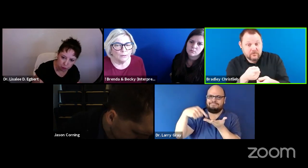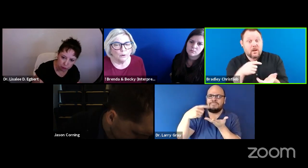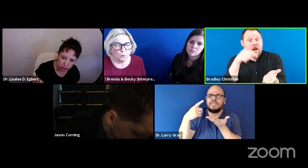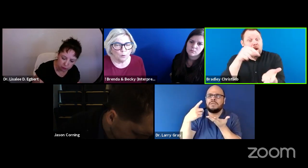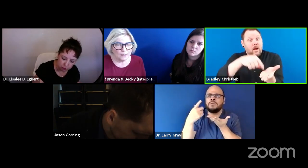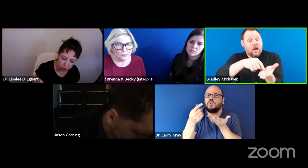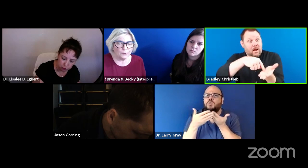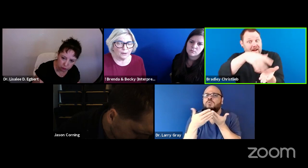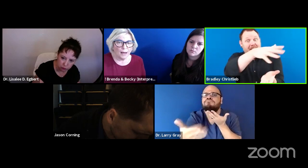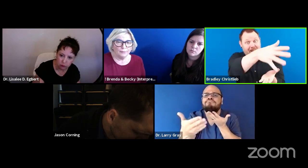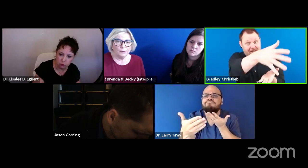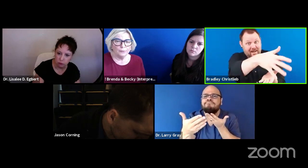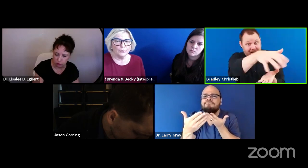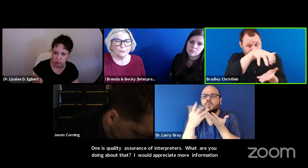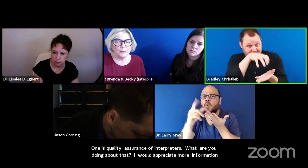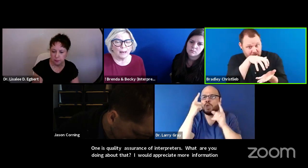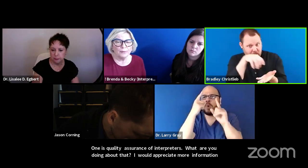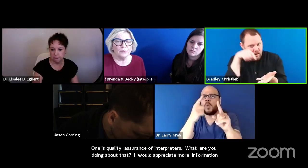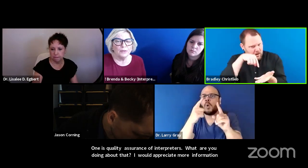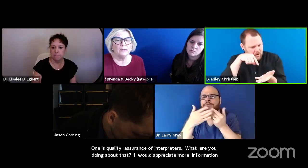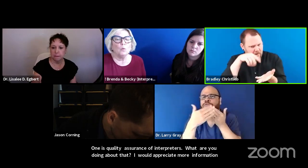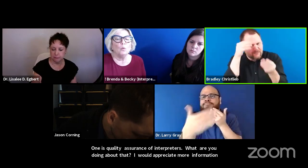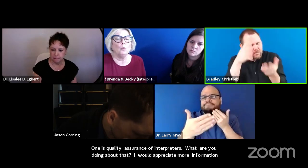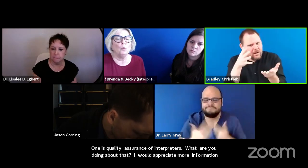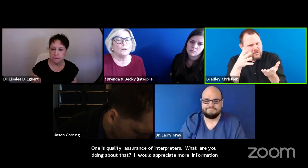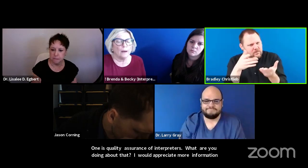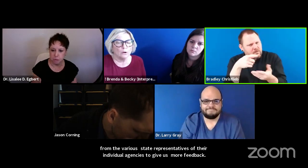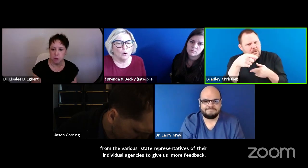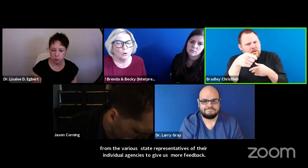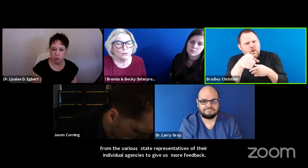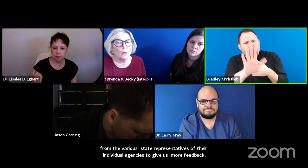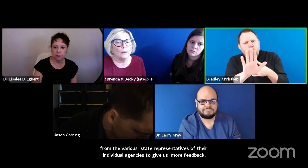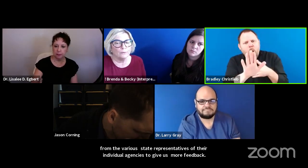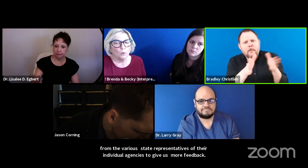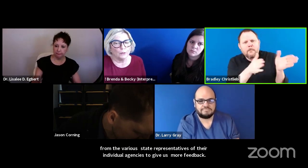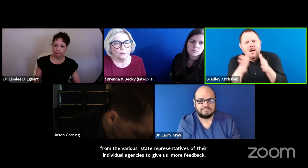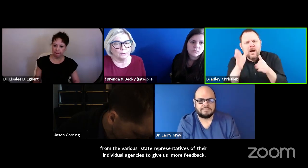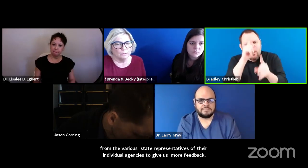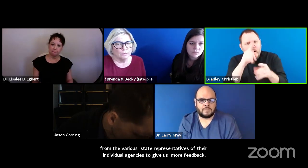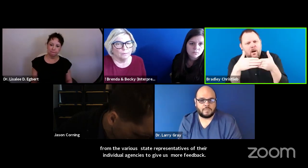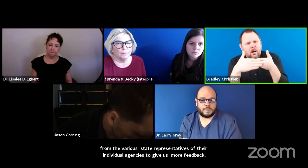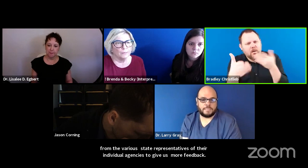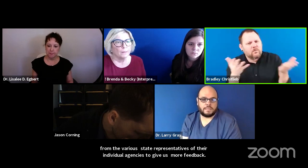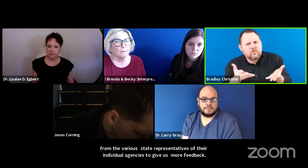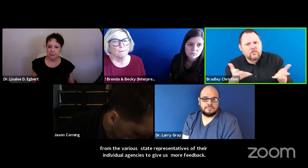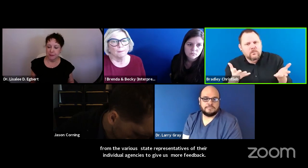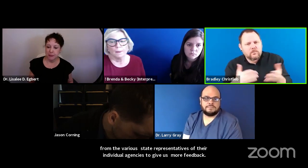You know, once we've gotten their feedback, then what are our goals going forward?